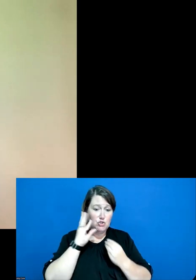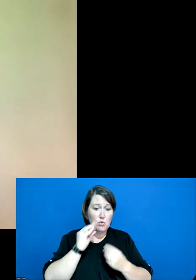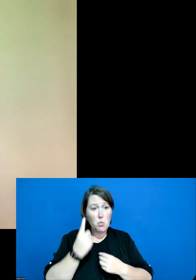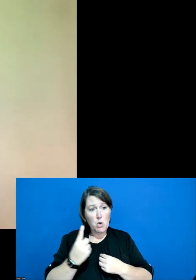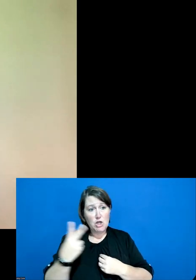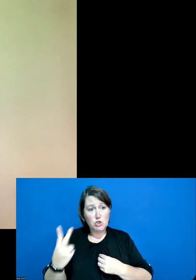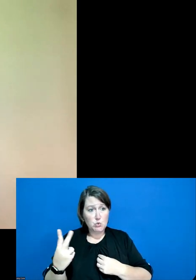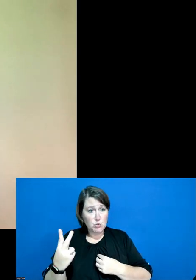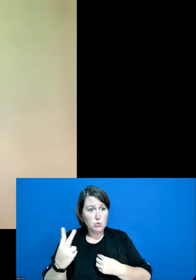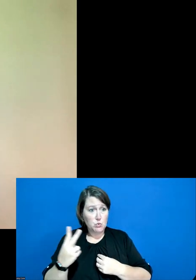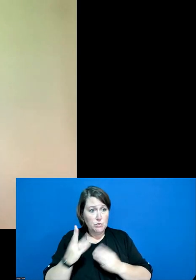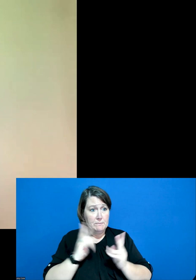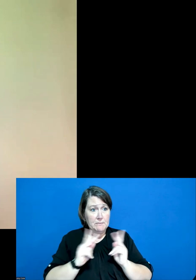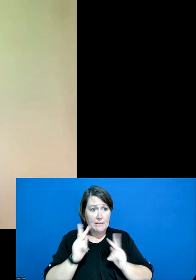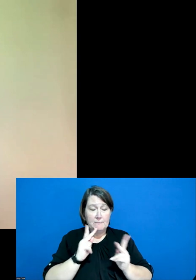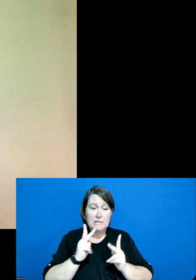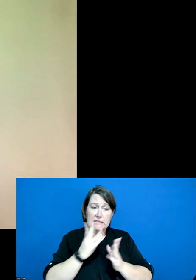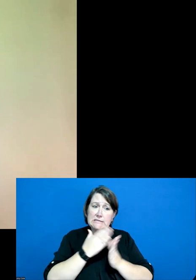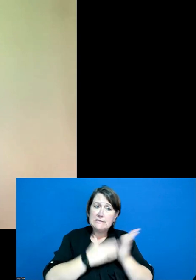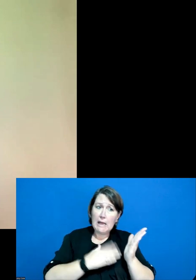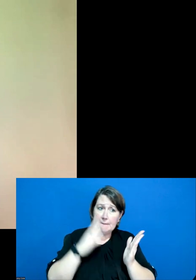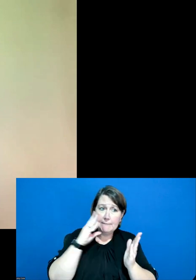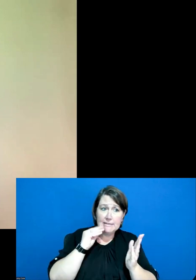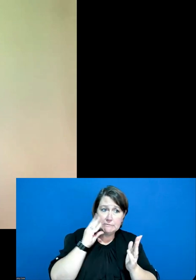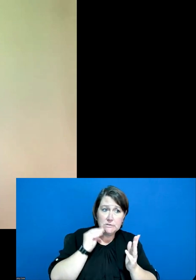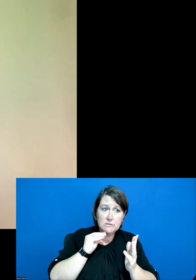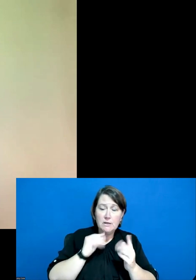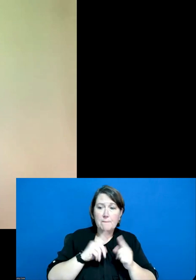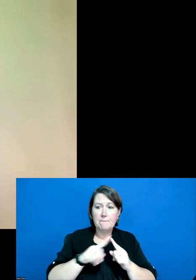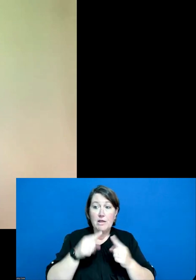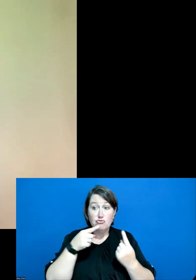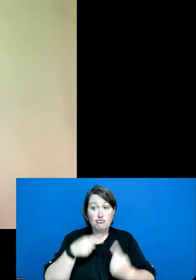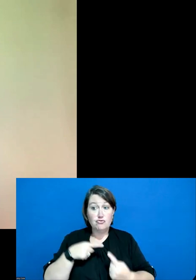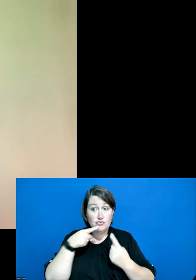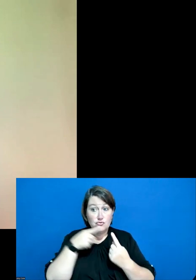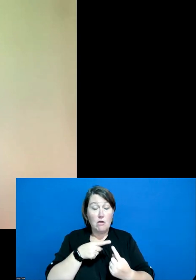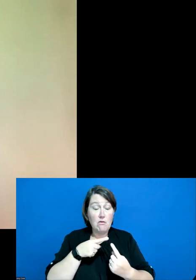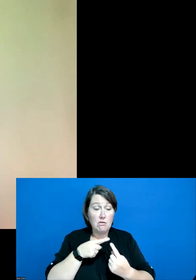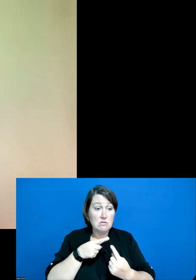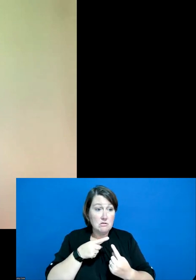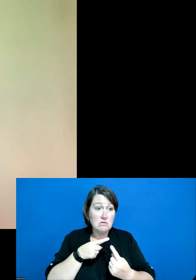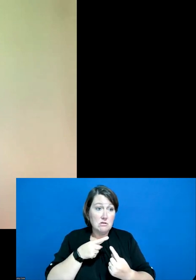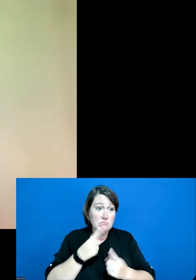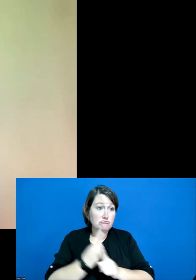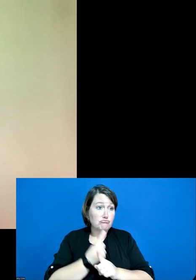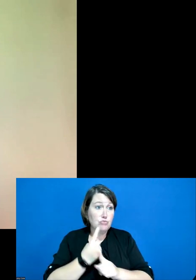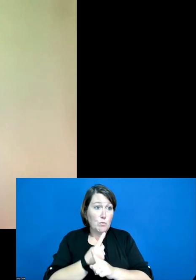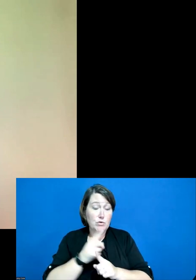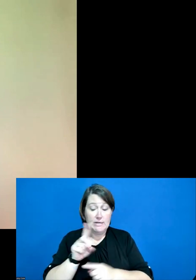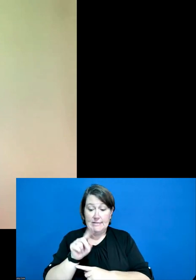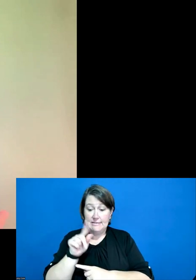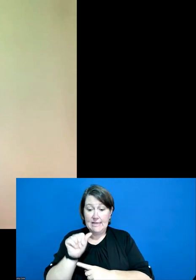So we do have experiences, but the struggle is getting appropriate data to be